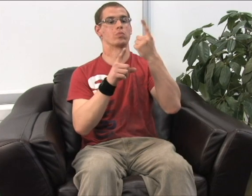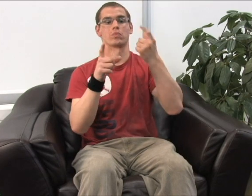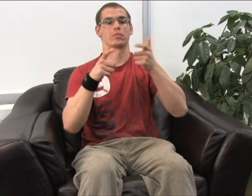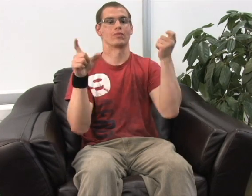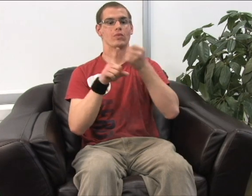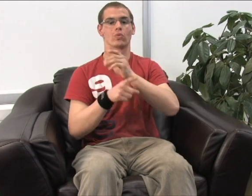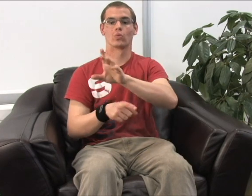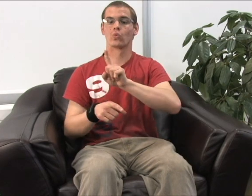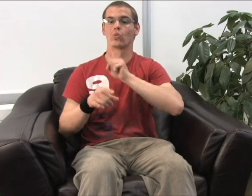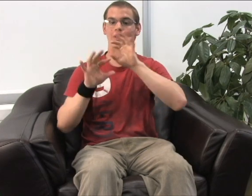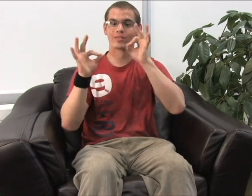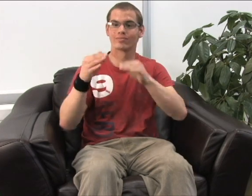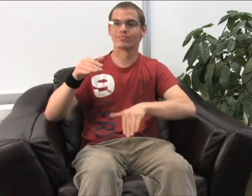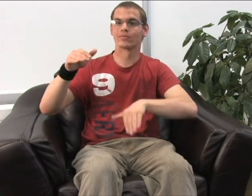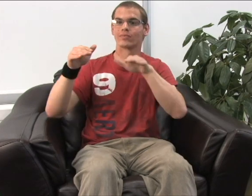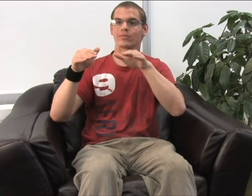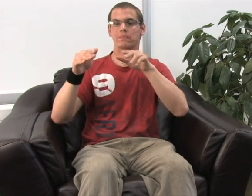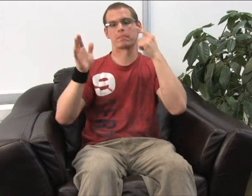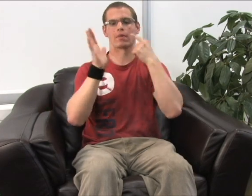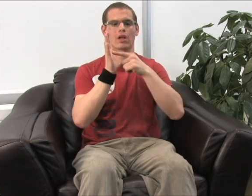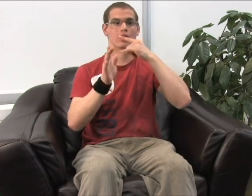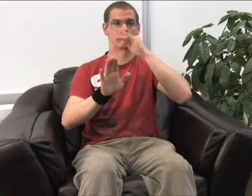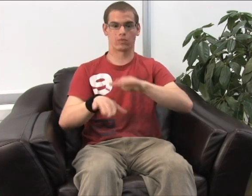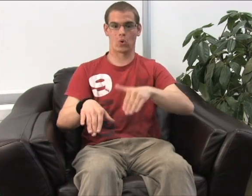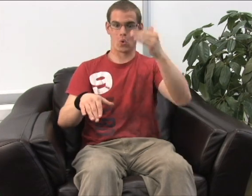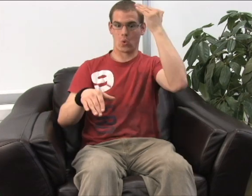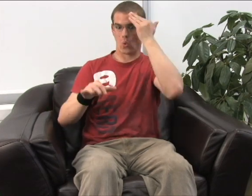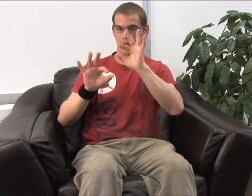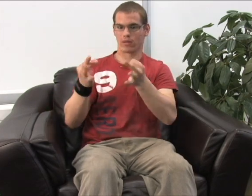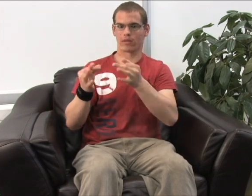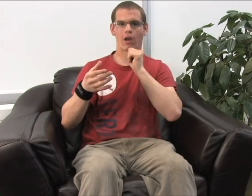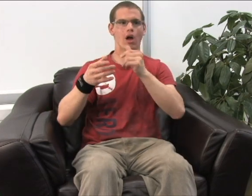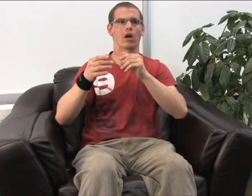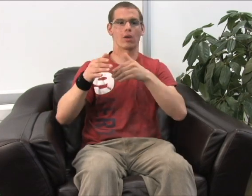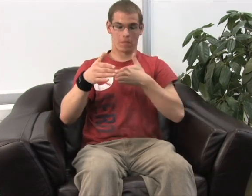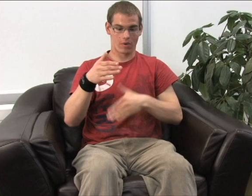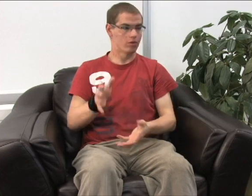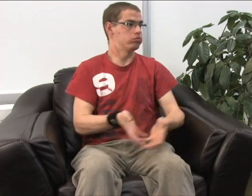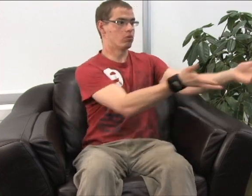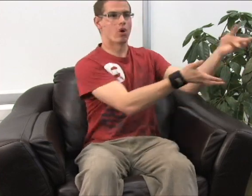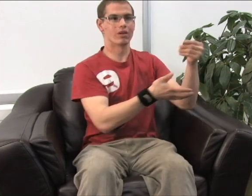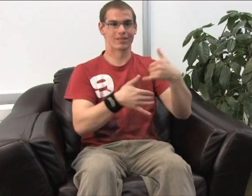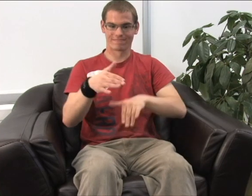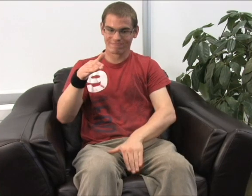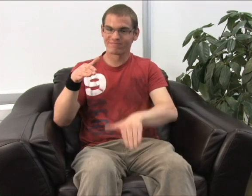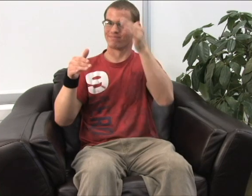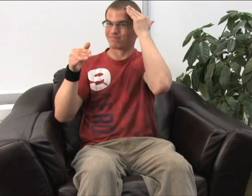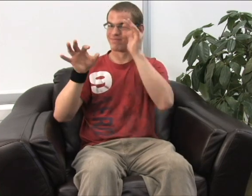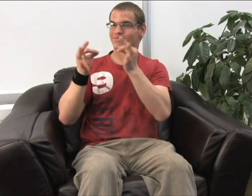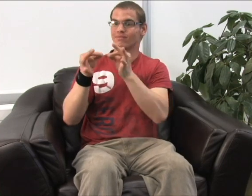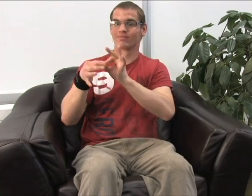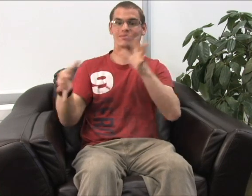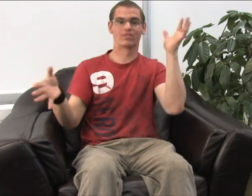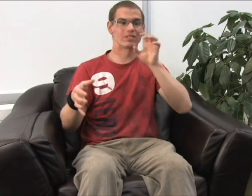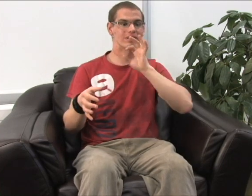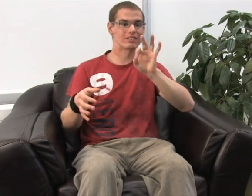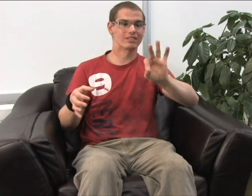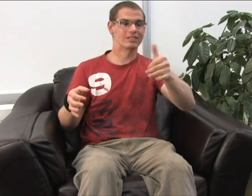Yes, I would say that it has a big impact. I think when you grow up with your family, and you know your family well, your birth family,